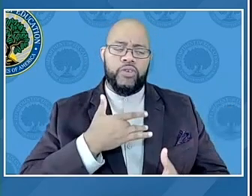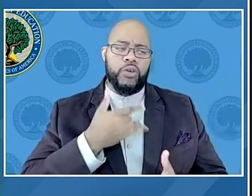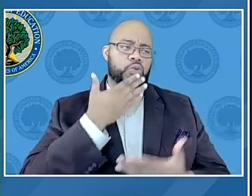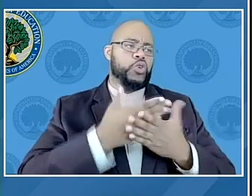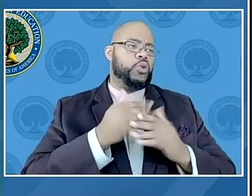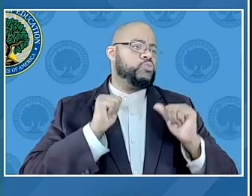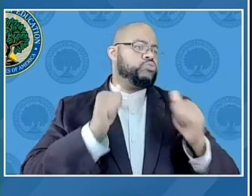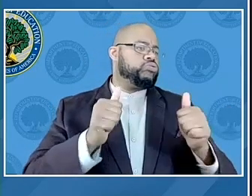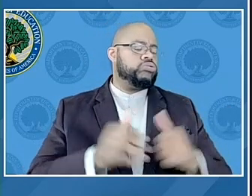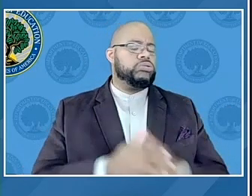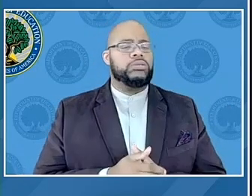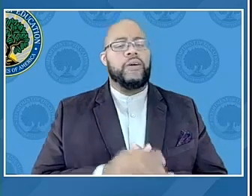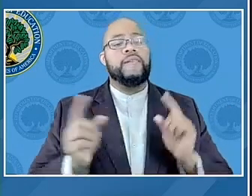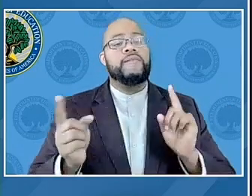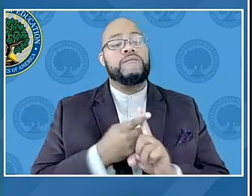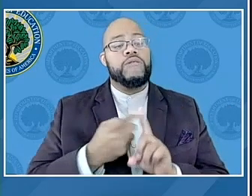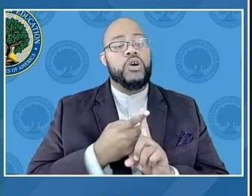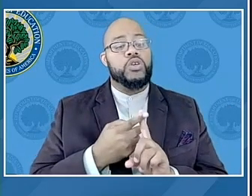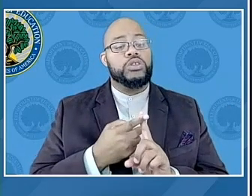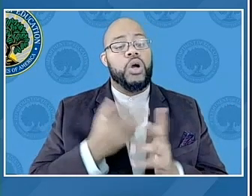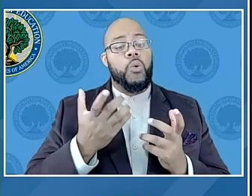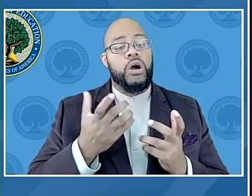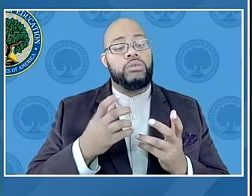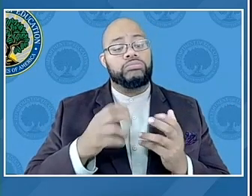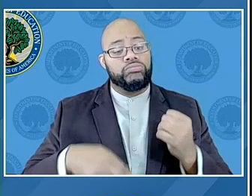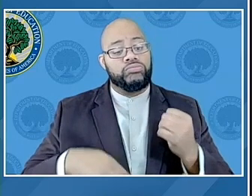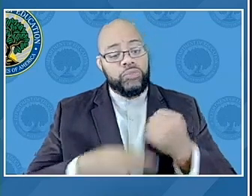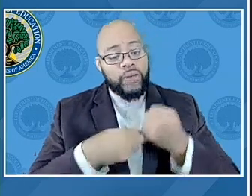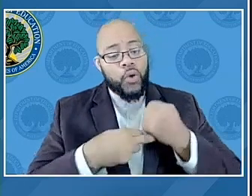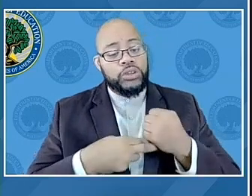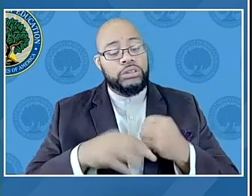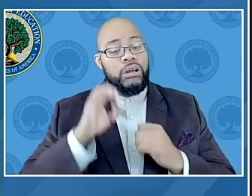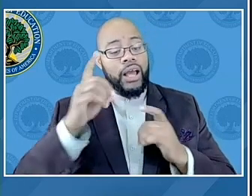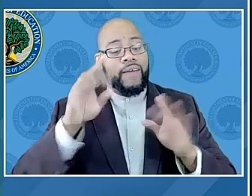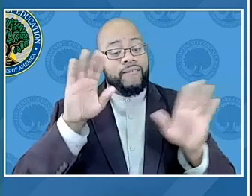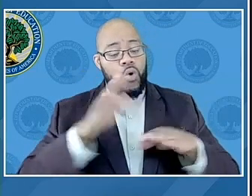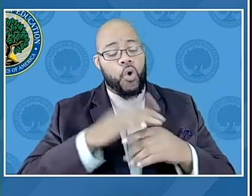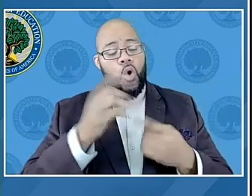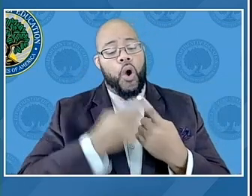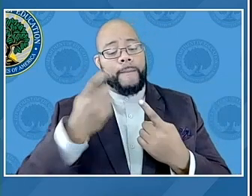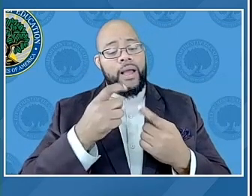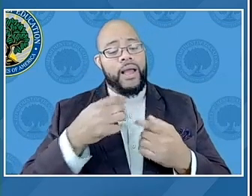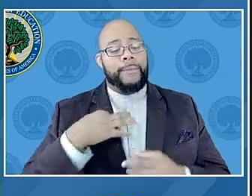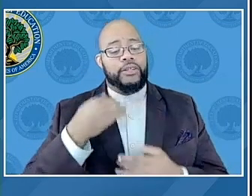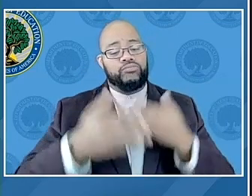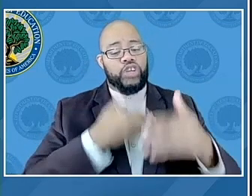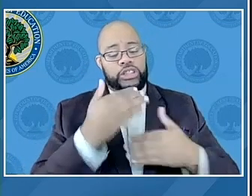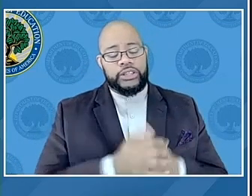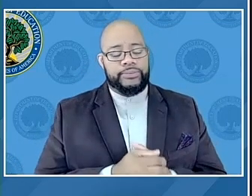First, I just want to reinforce the Department's focus on automating application processes, State's experience